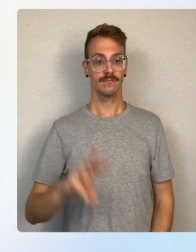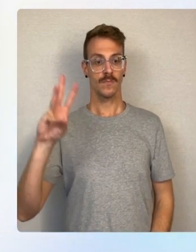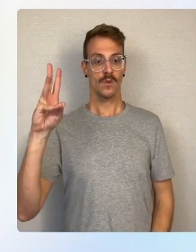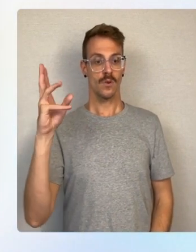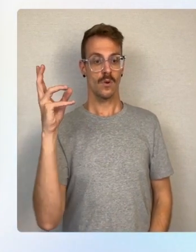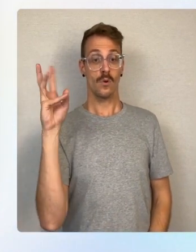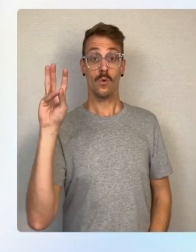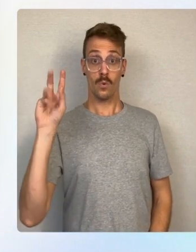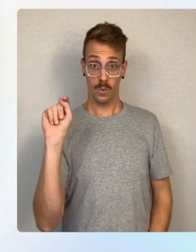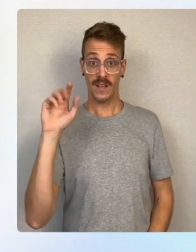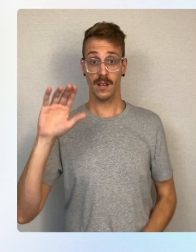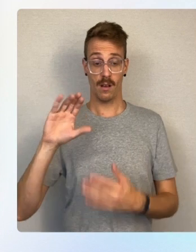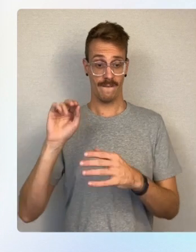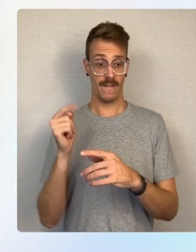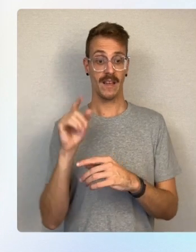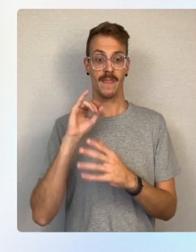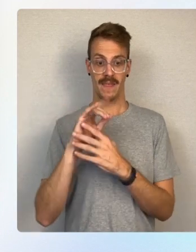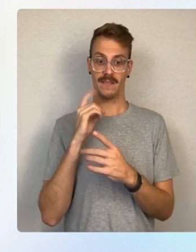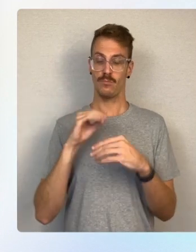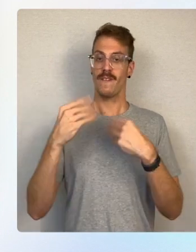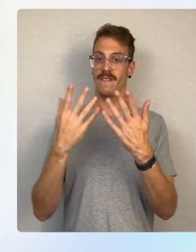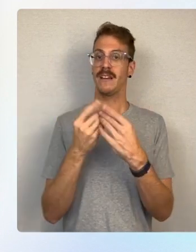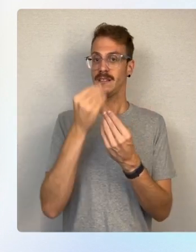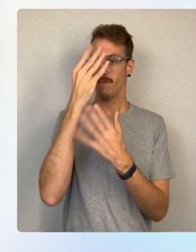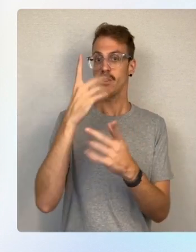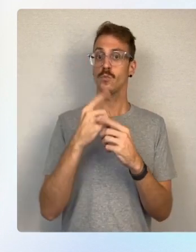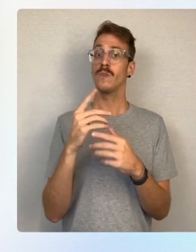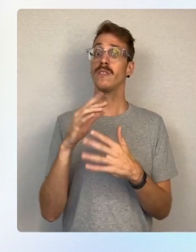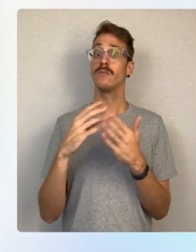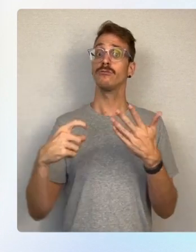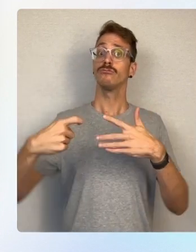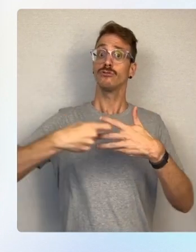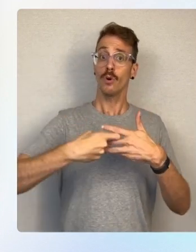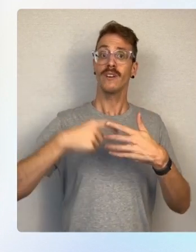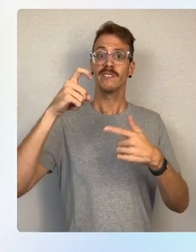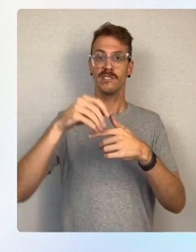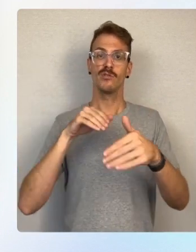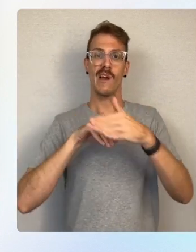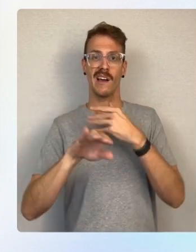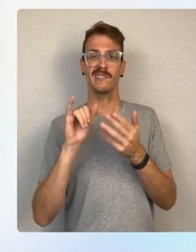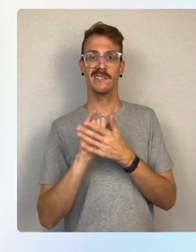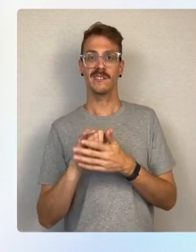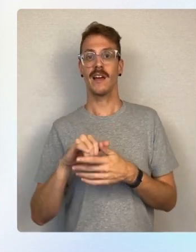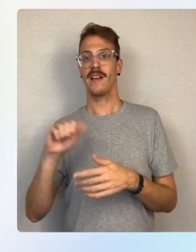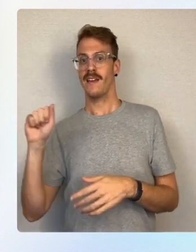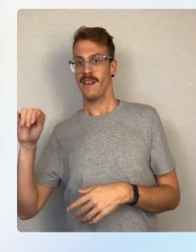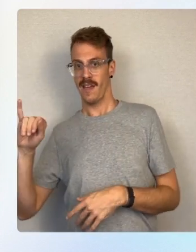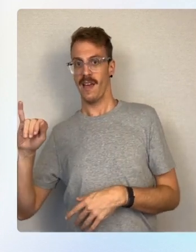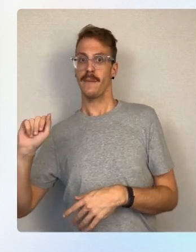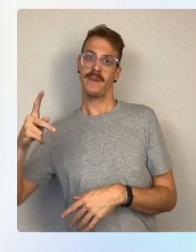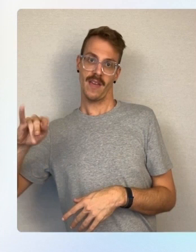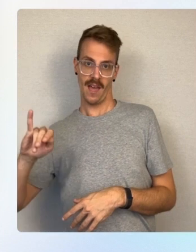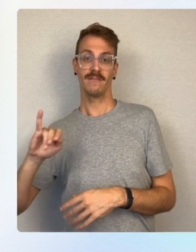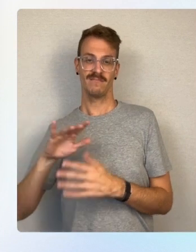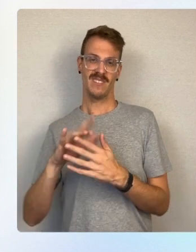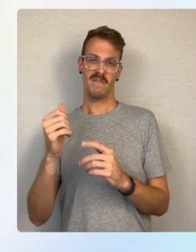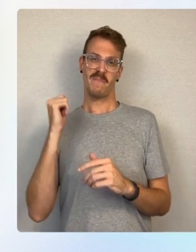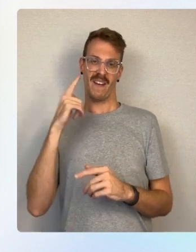A Wit Config is a data asset that provides Voice SDK with the tokens needed to access Wit.ai, the service that backs Voice SDK.